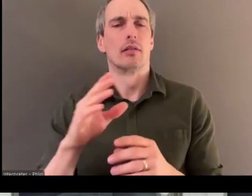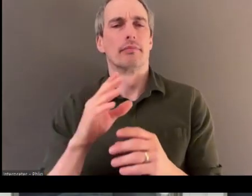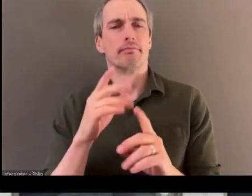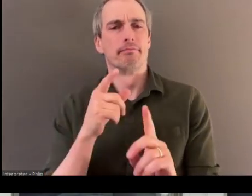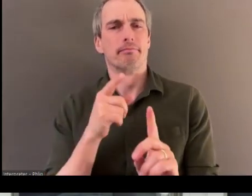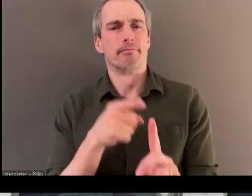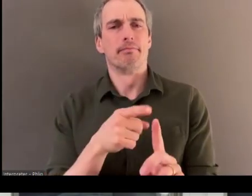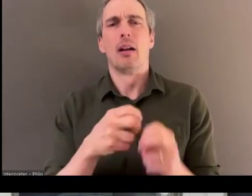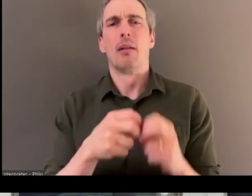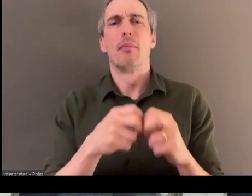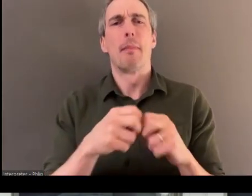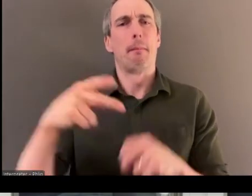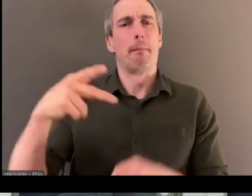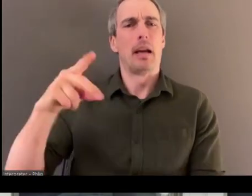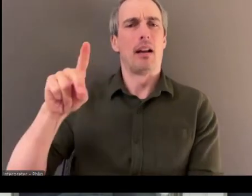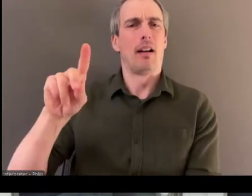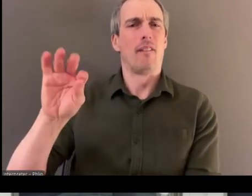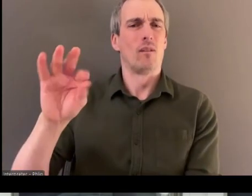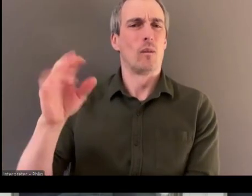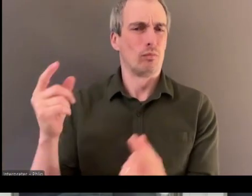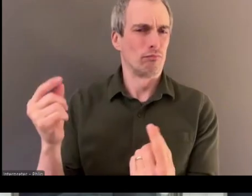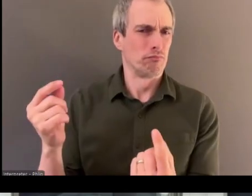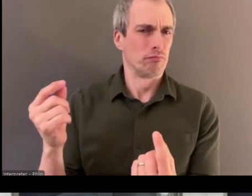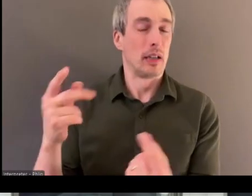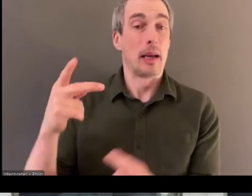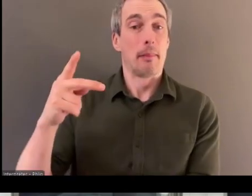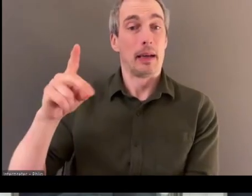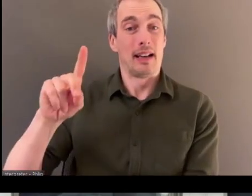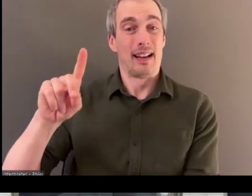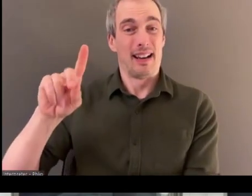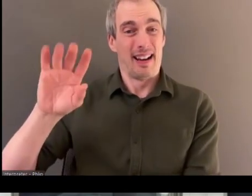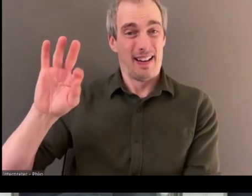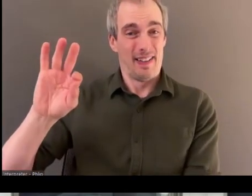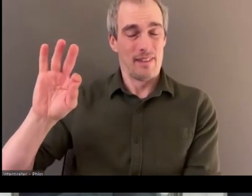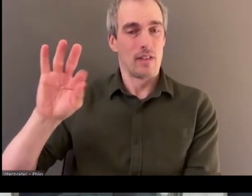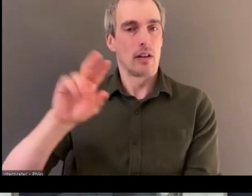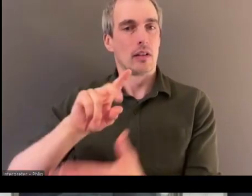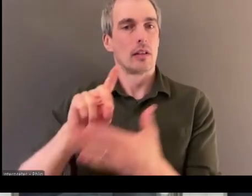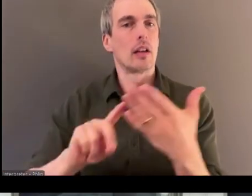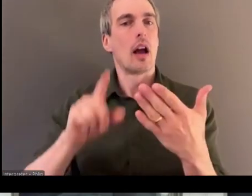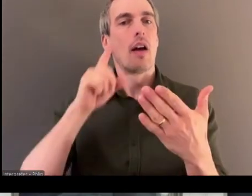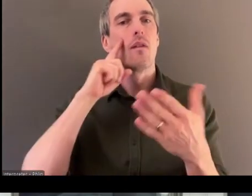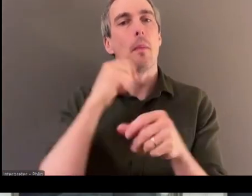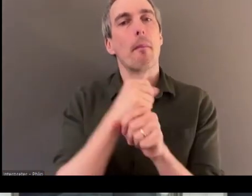PDFs were designed to make documents for printers. That was the initial design doc.